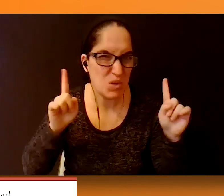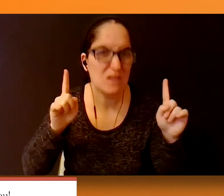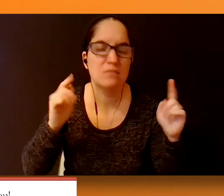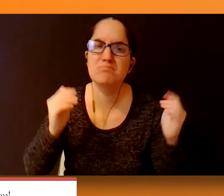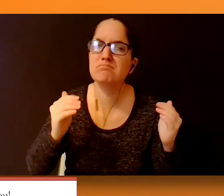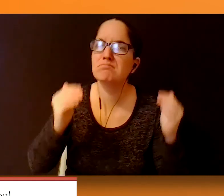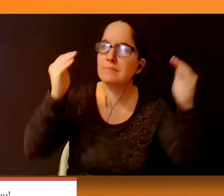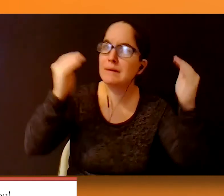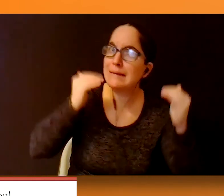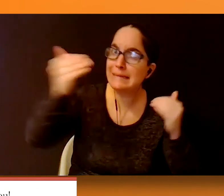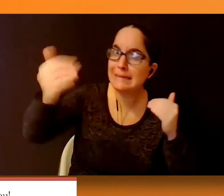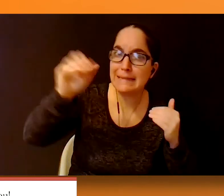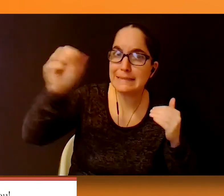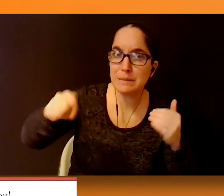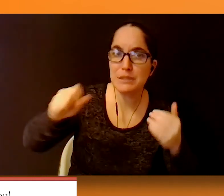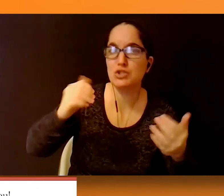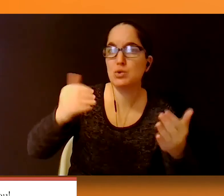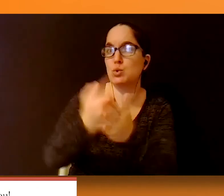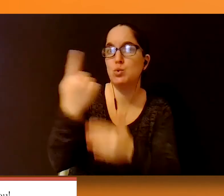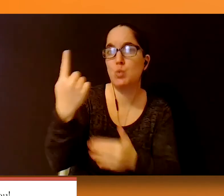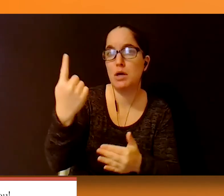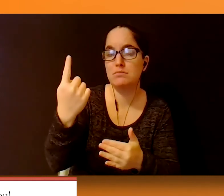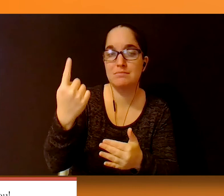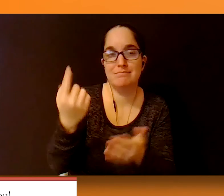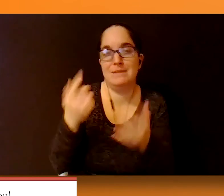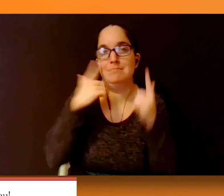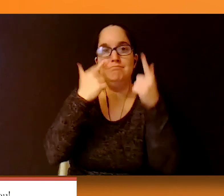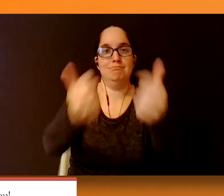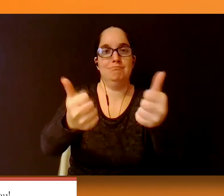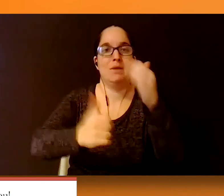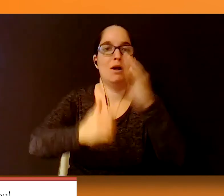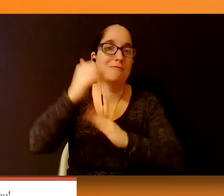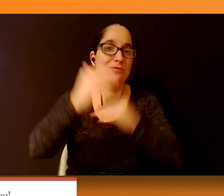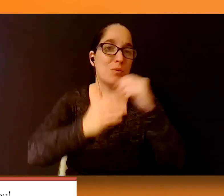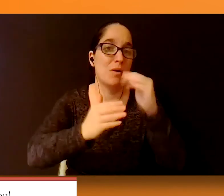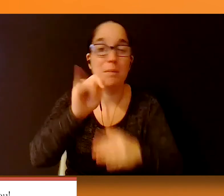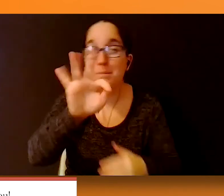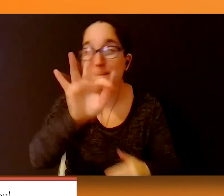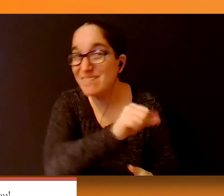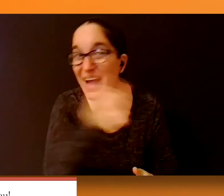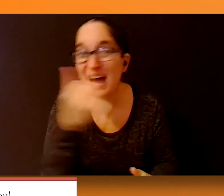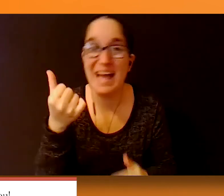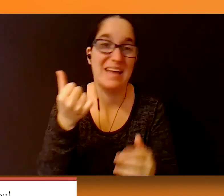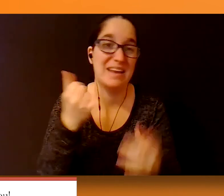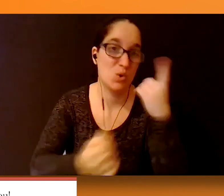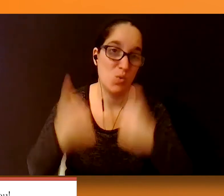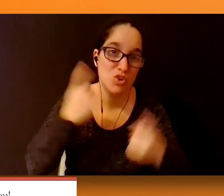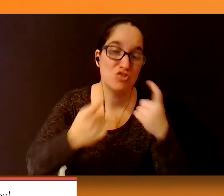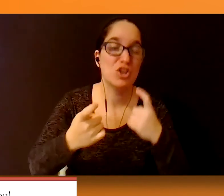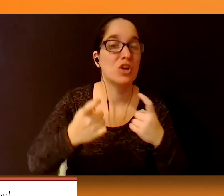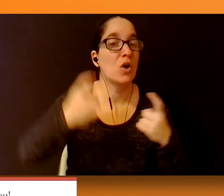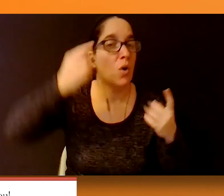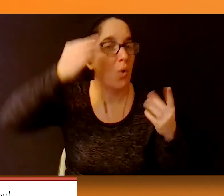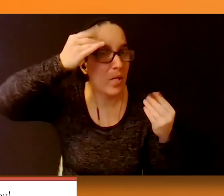It's really kind of open to what you're comfortable with, but please reach out if you ever are